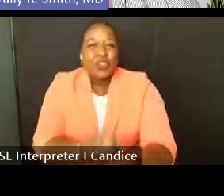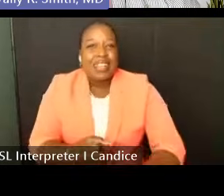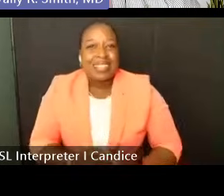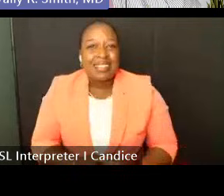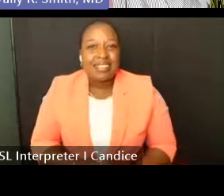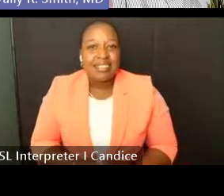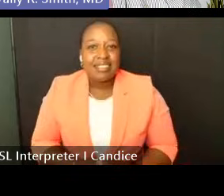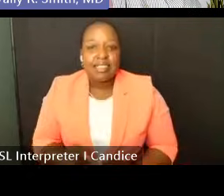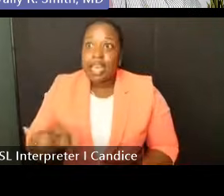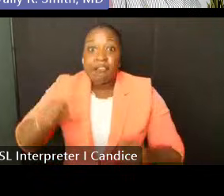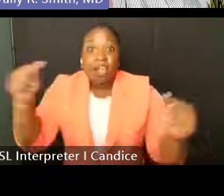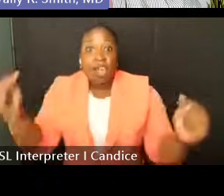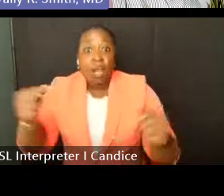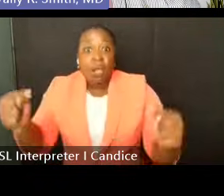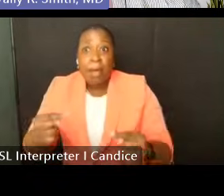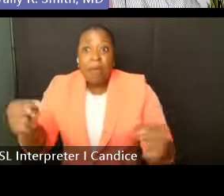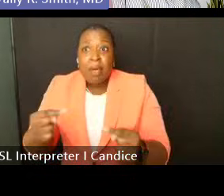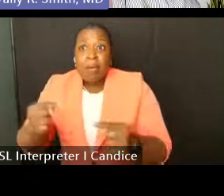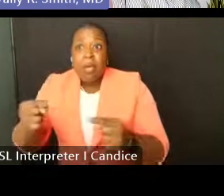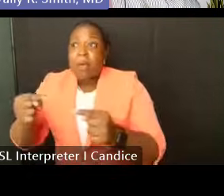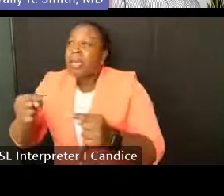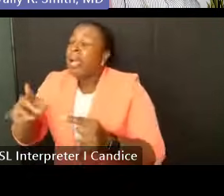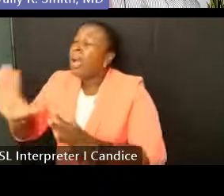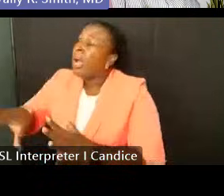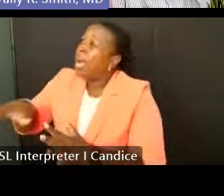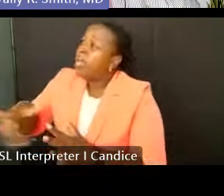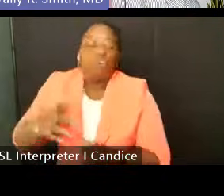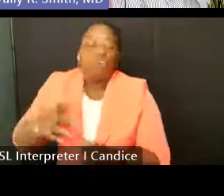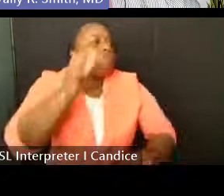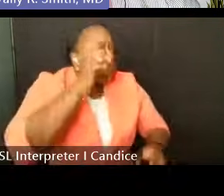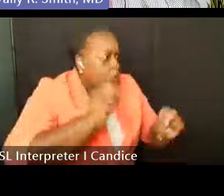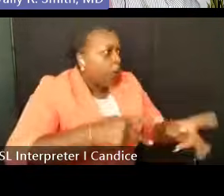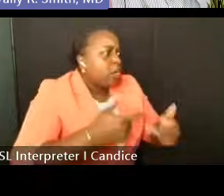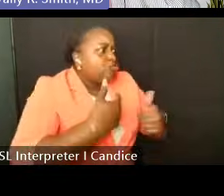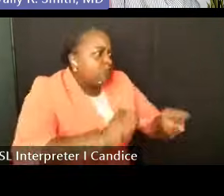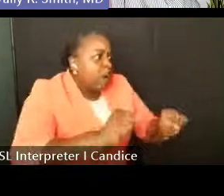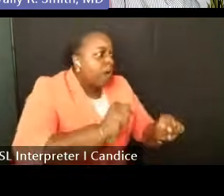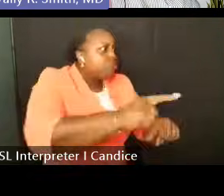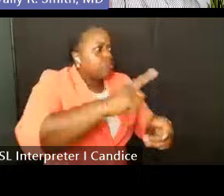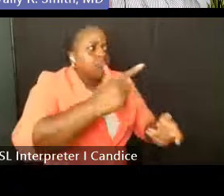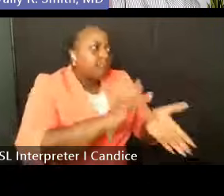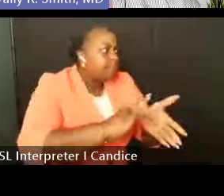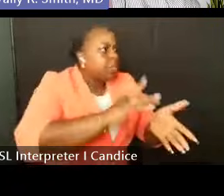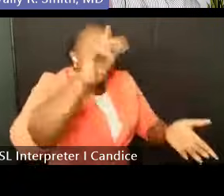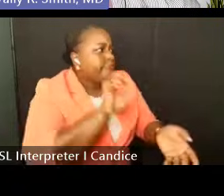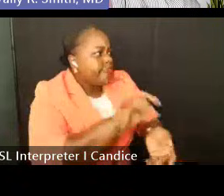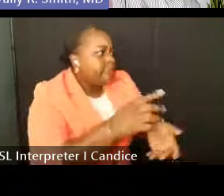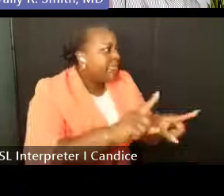what I spend a lot of my time doing. But then I try, at that point, to say there could be a